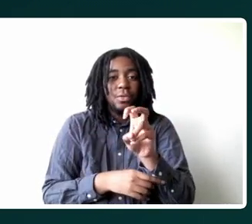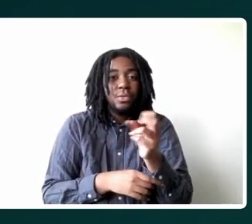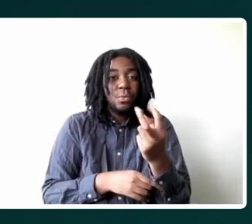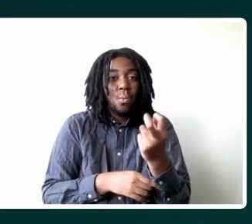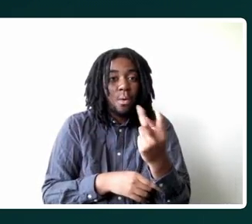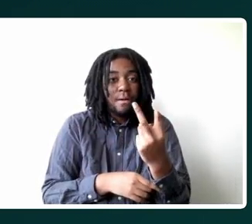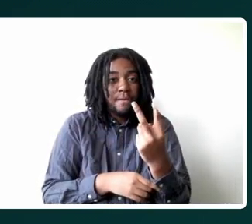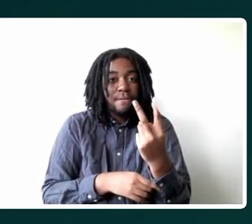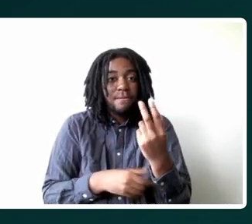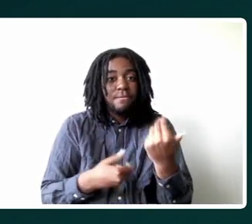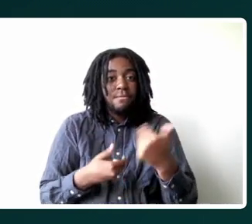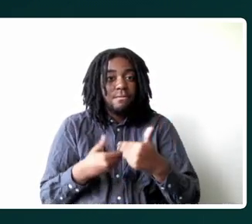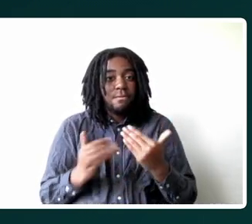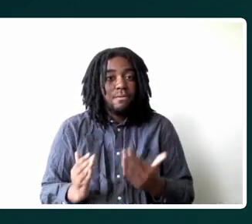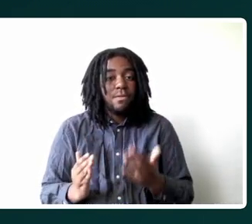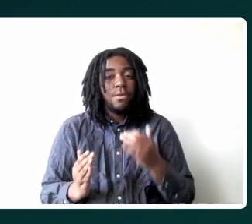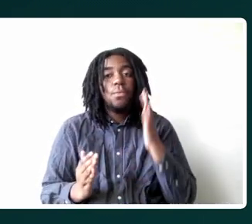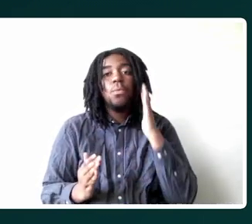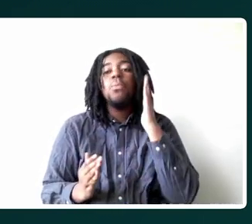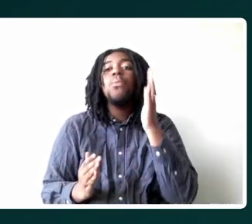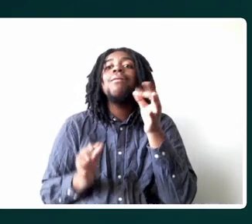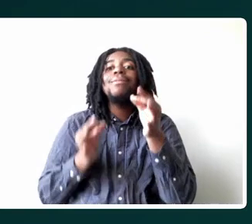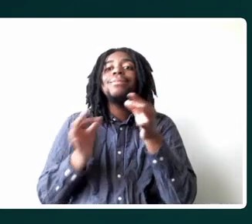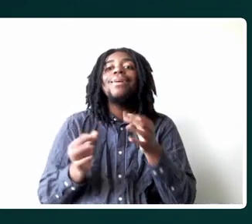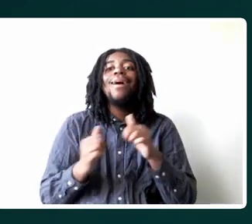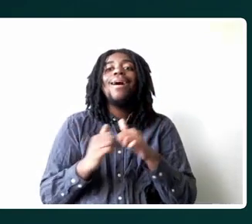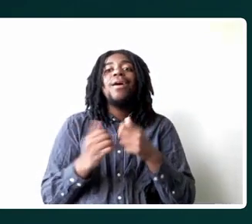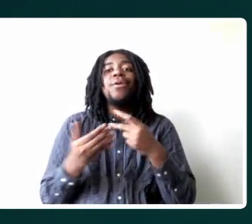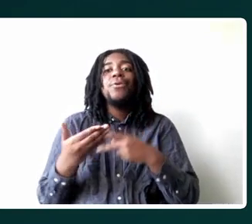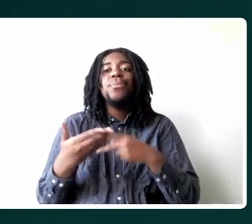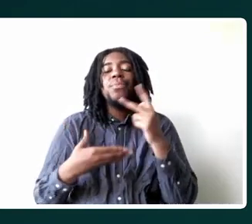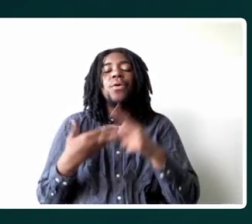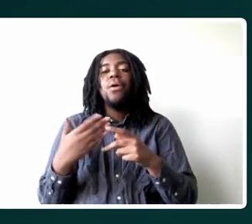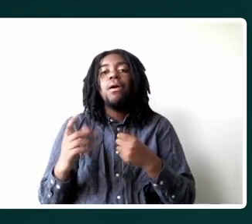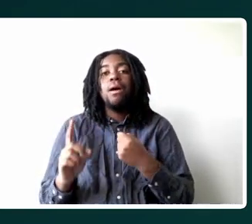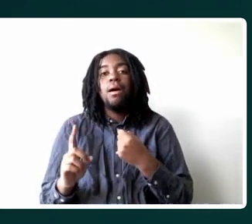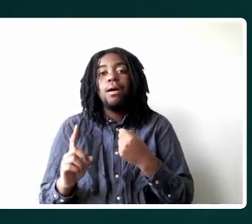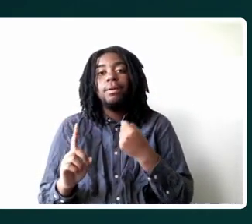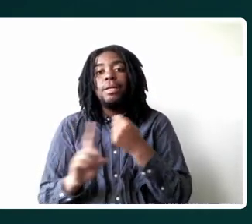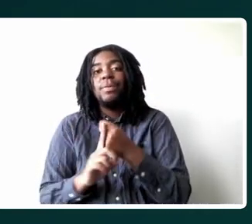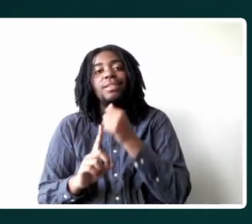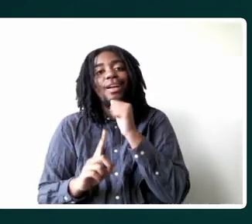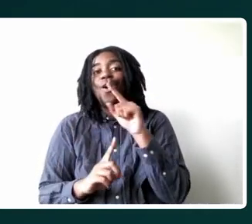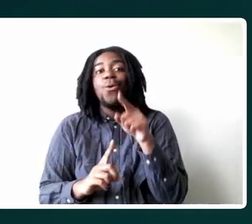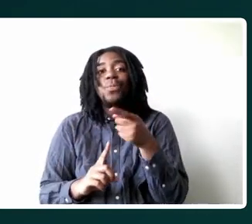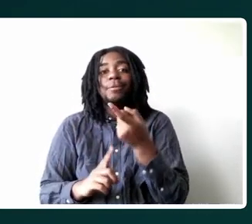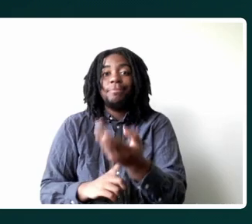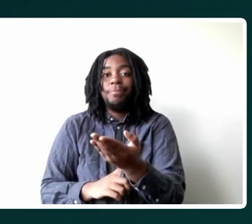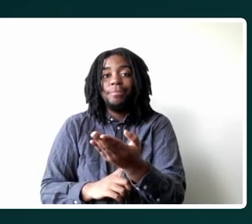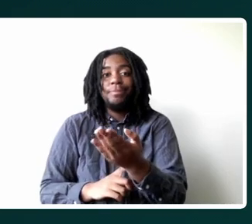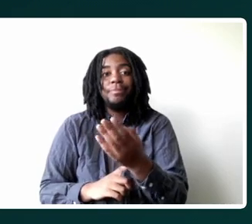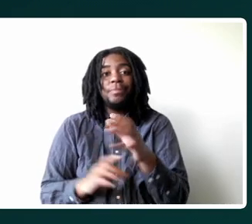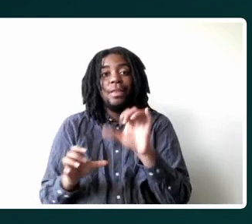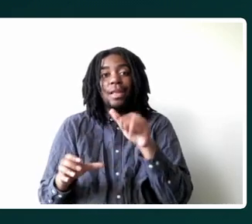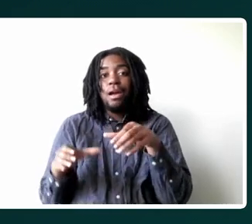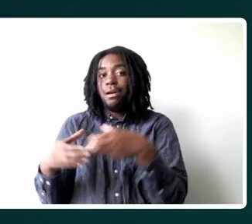today how this program impacts not just the 212 participants, but their families as well,